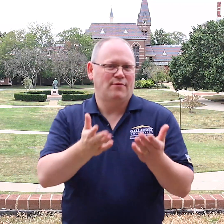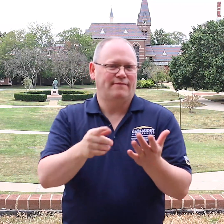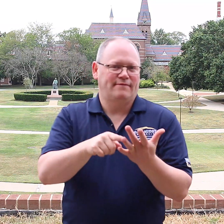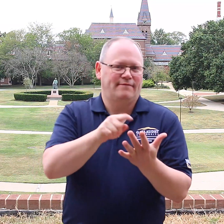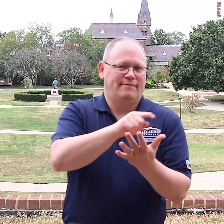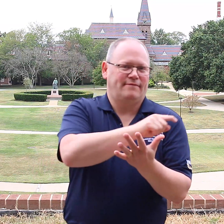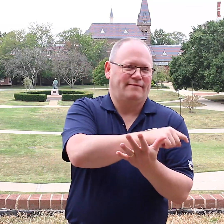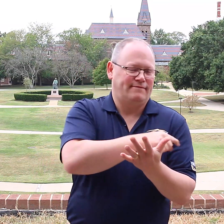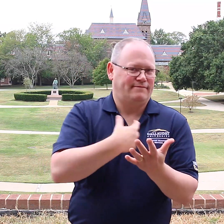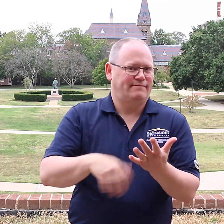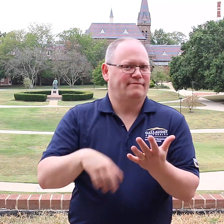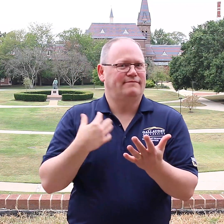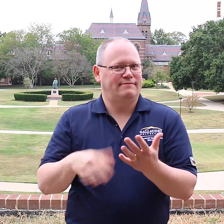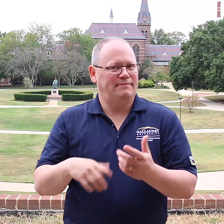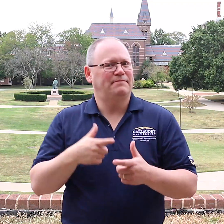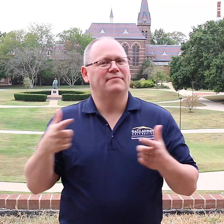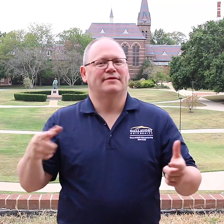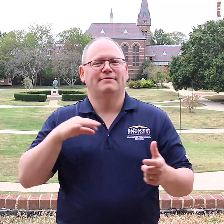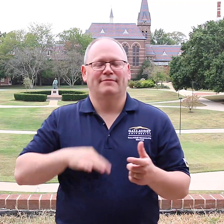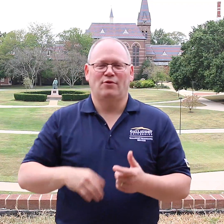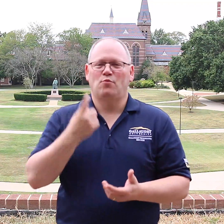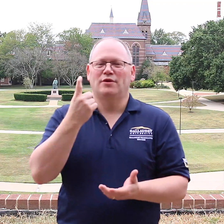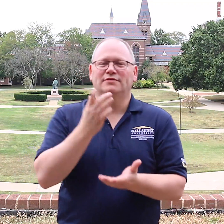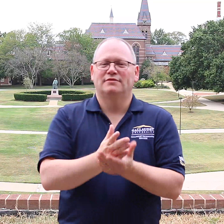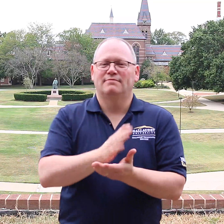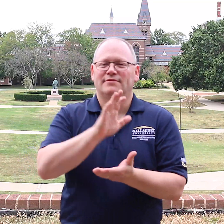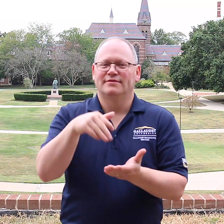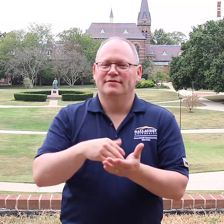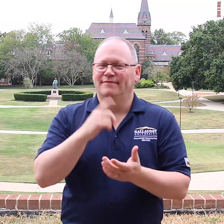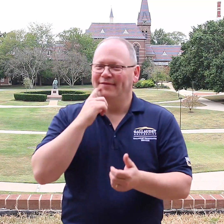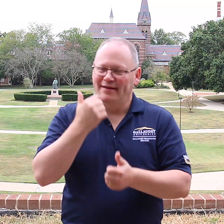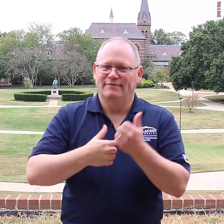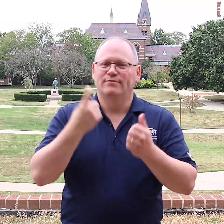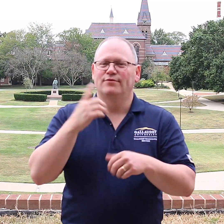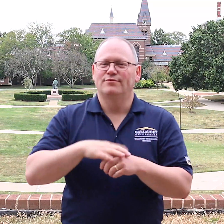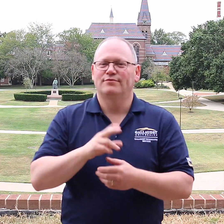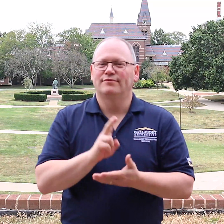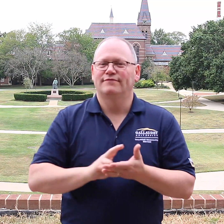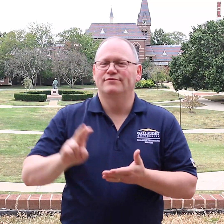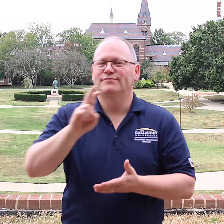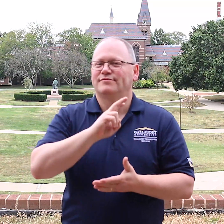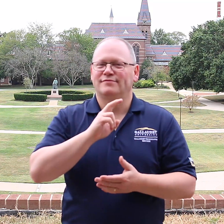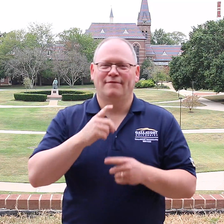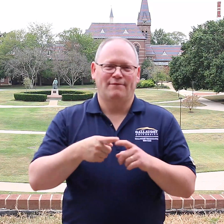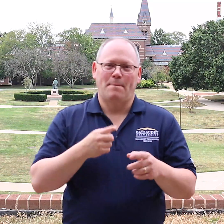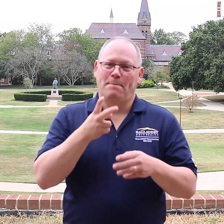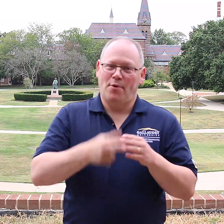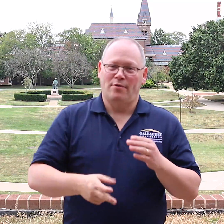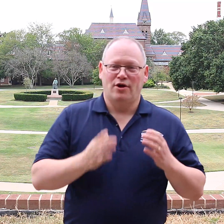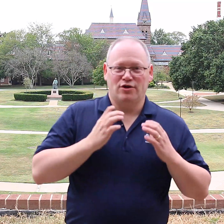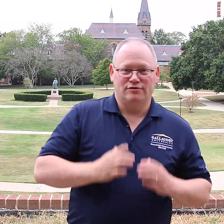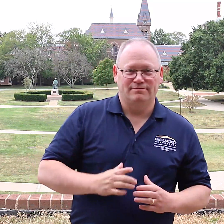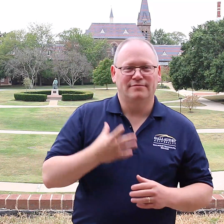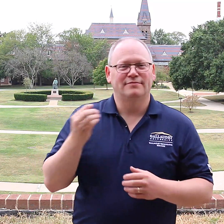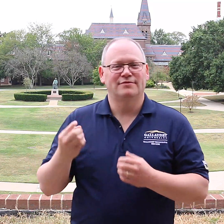So we're looking at what ServiceNow can offer. And there's so many better benefits to it. It's a one stop shop for the entire university,